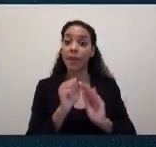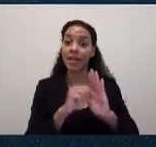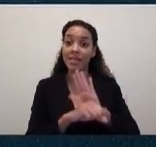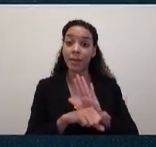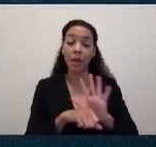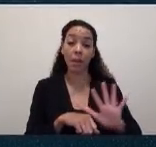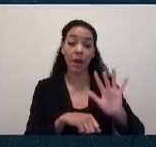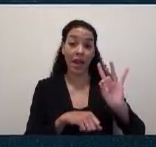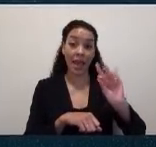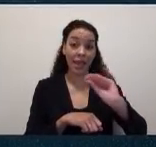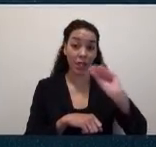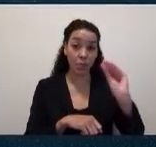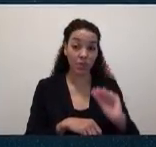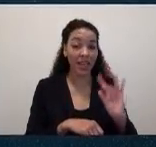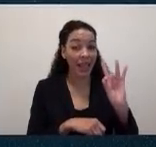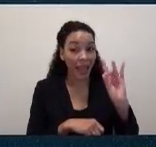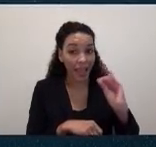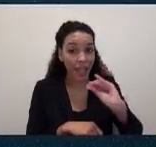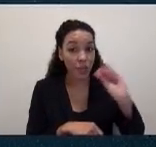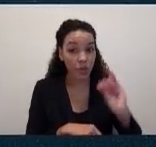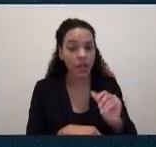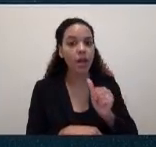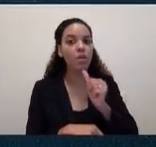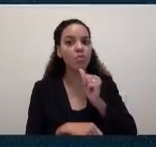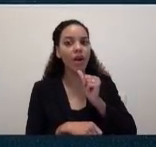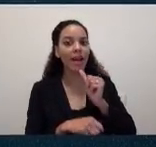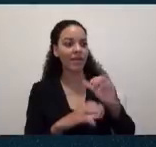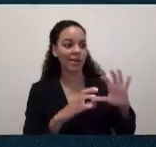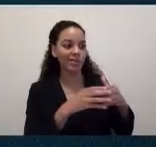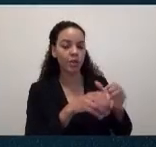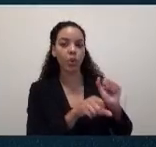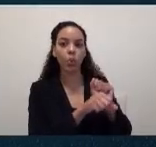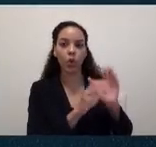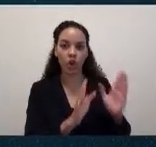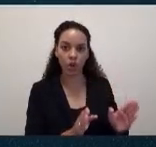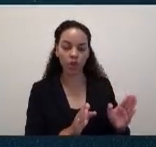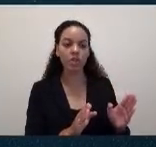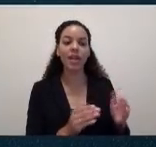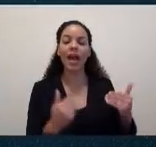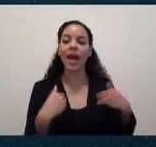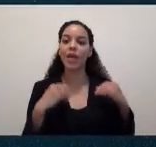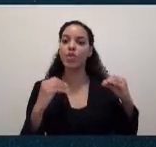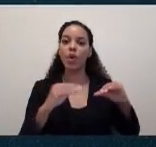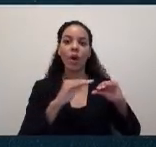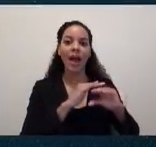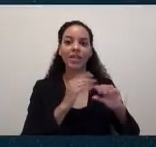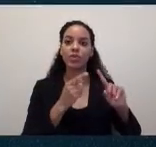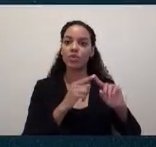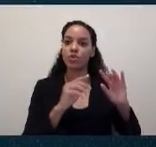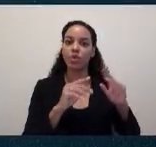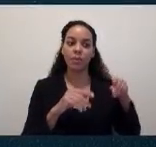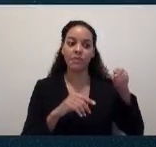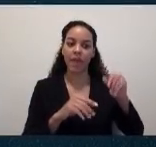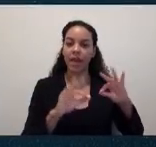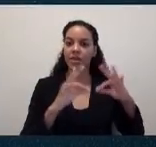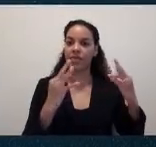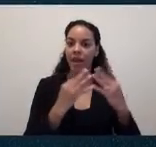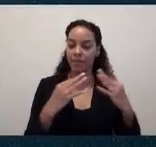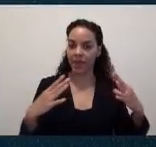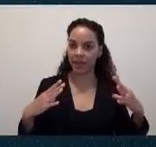80 percent of private sector workers did not have access to paid family leave through their jobs to care for a new child